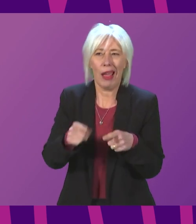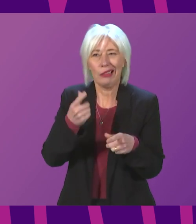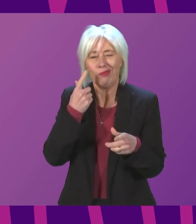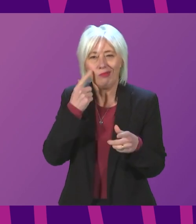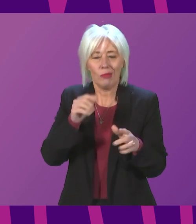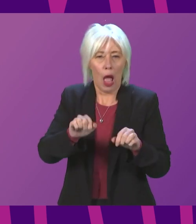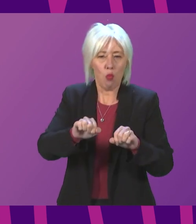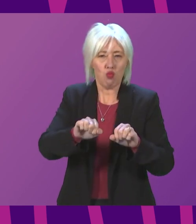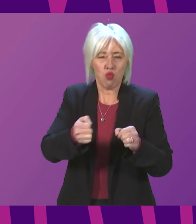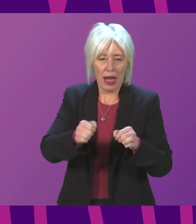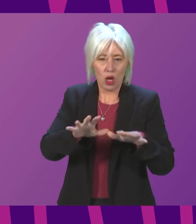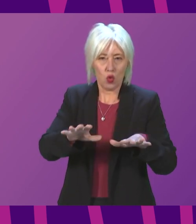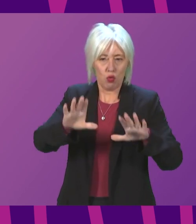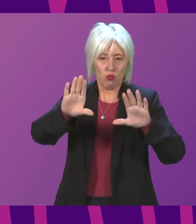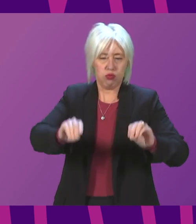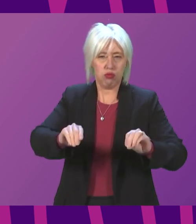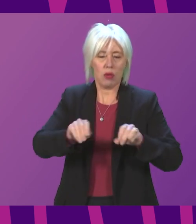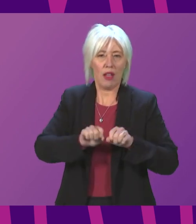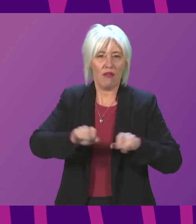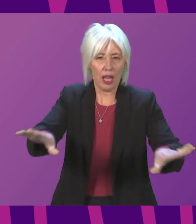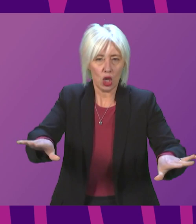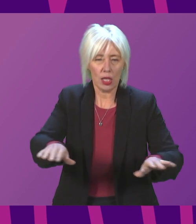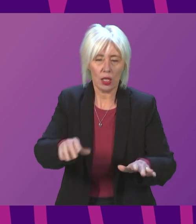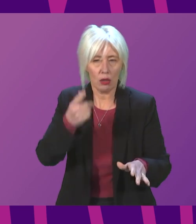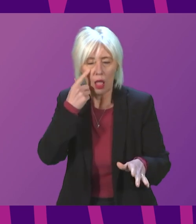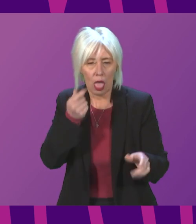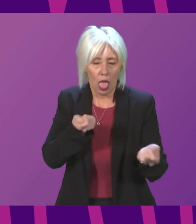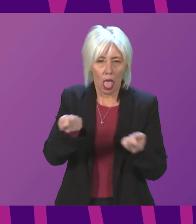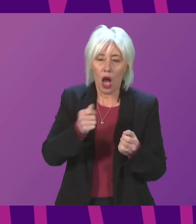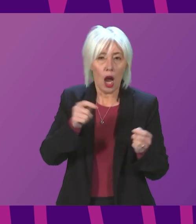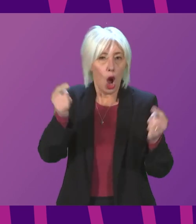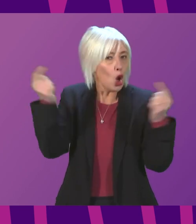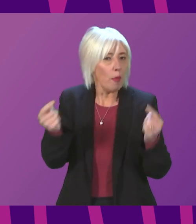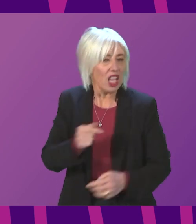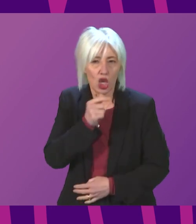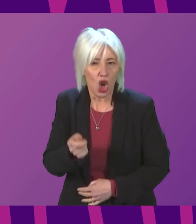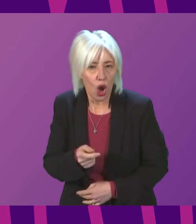the high levels of infection that we face. I agree that it is not a competition. At times, Scotland has had lower levels of infection,